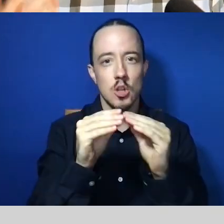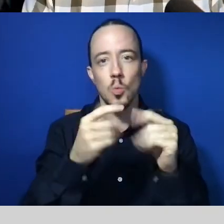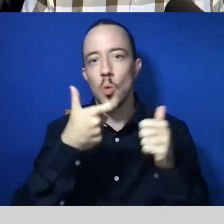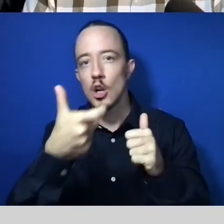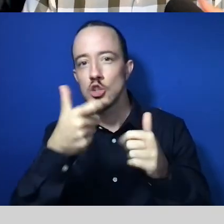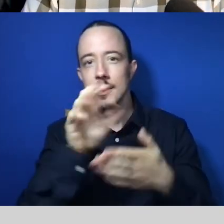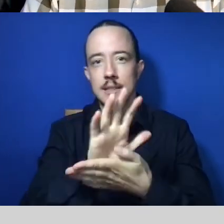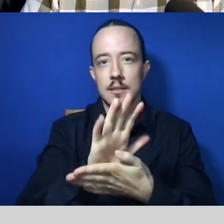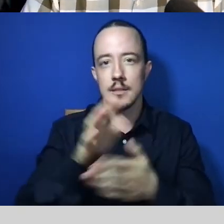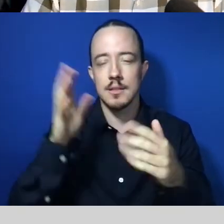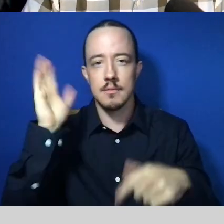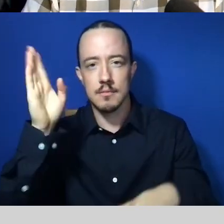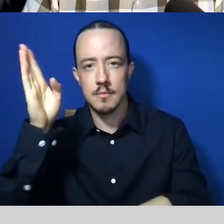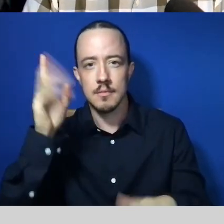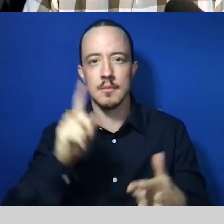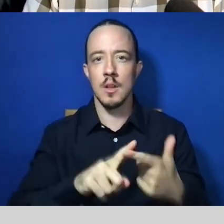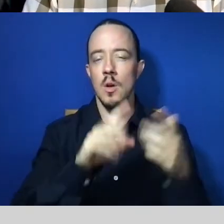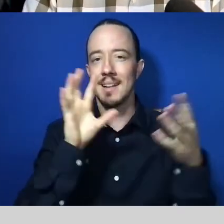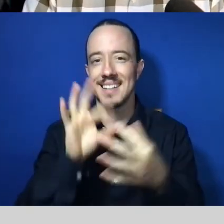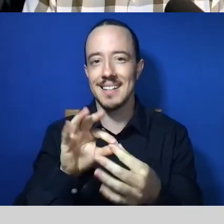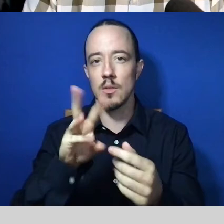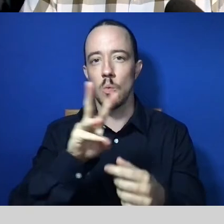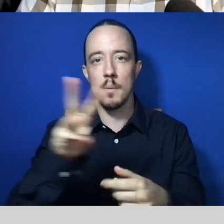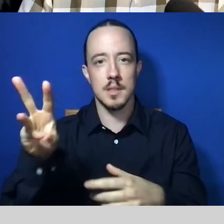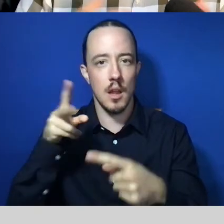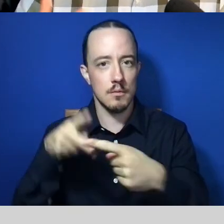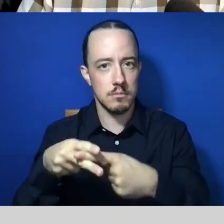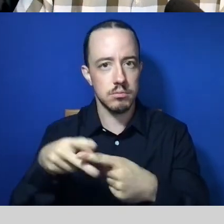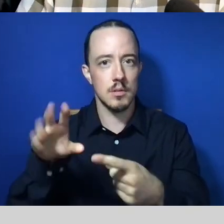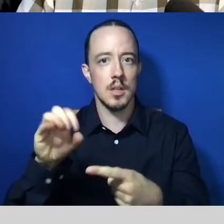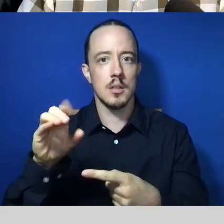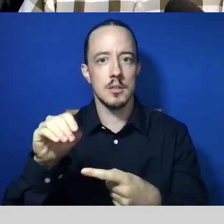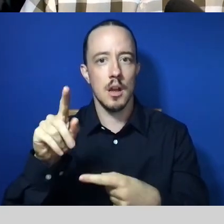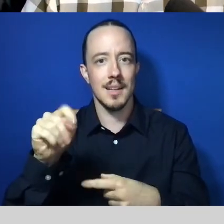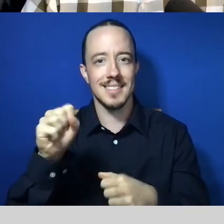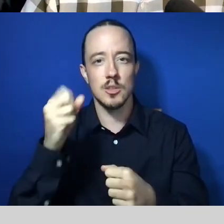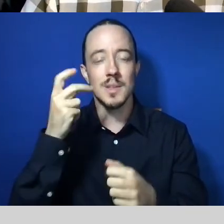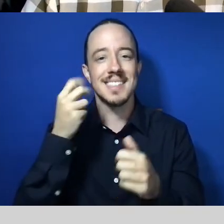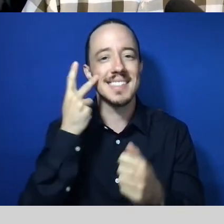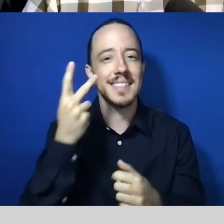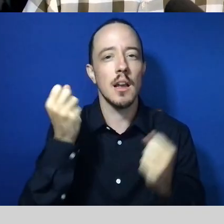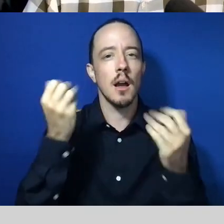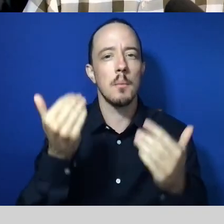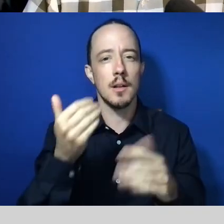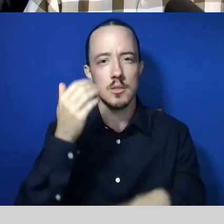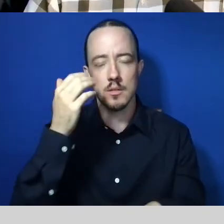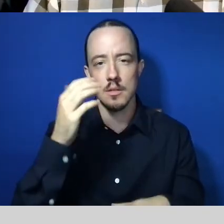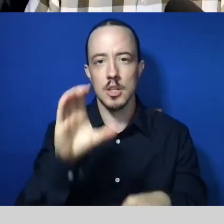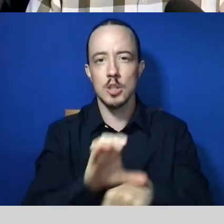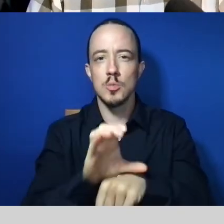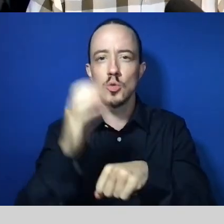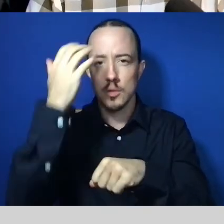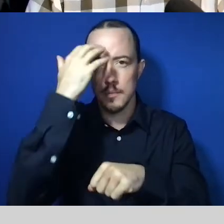connecting to the WebSockets. So we could see the amount of memory that each user would use as they connected to the WebSockets.